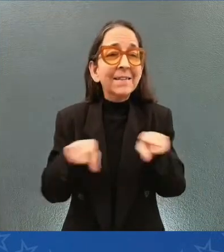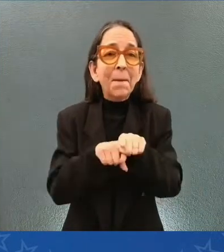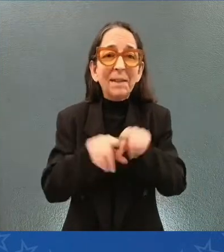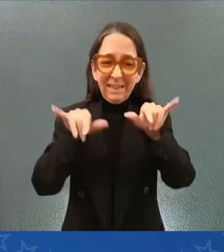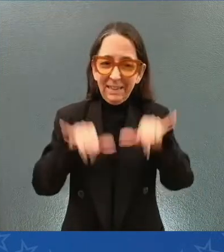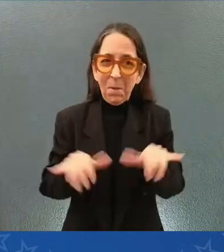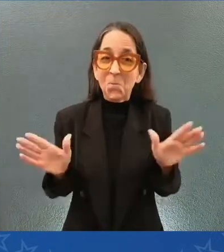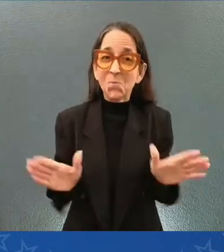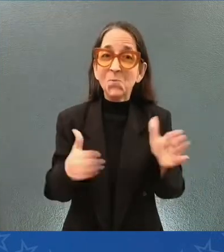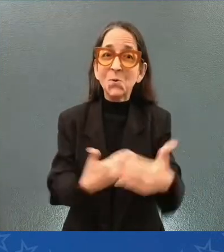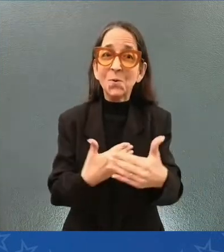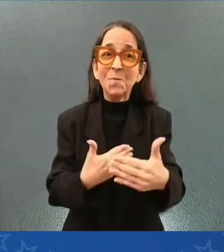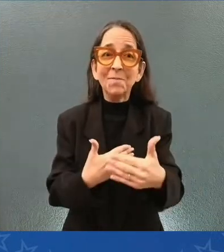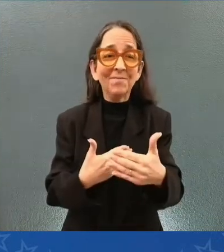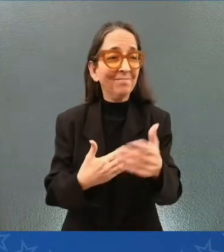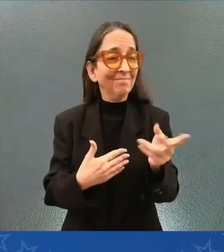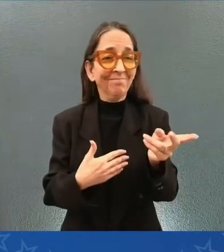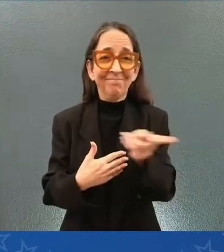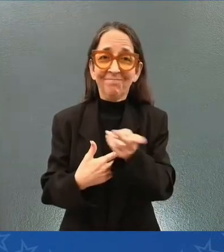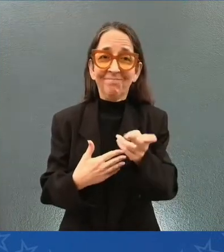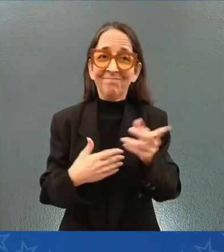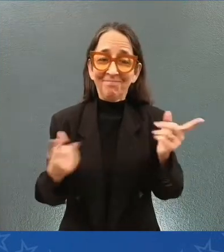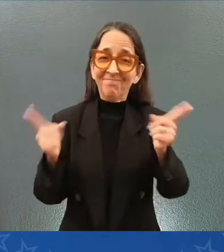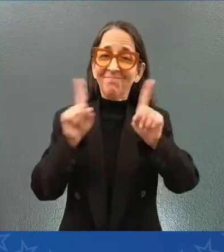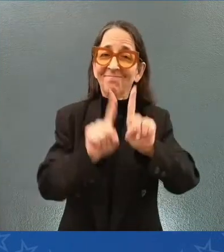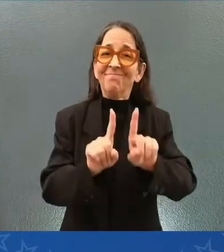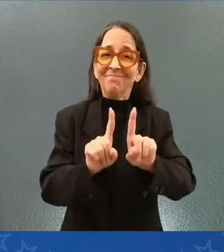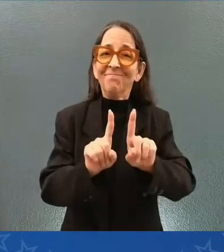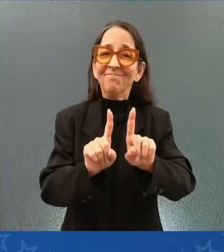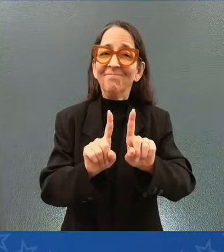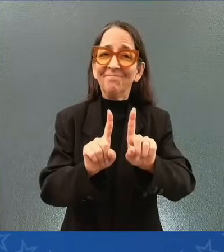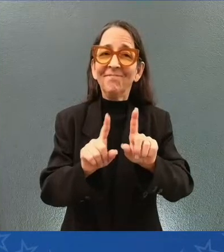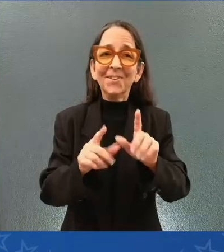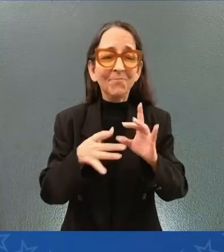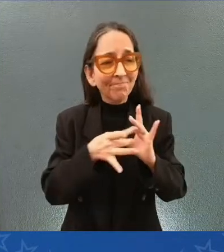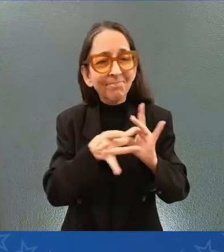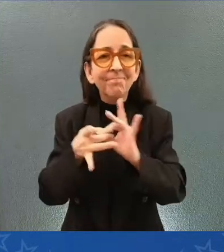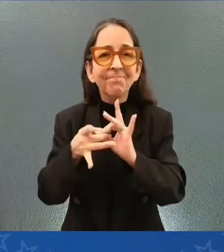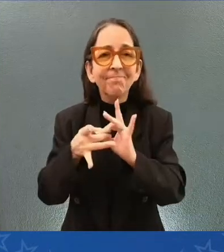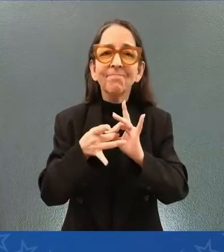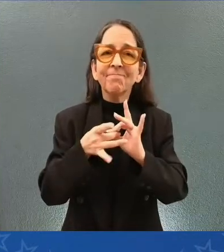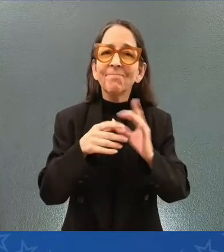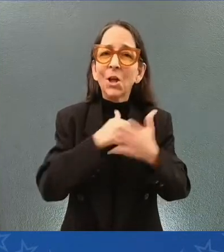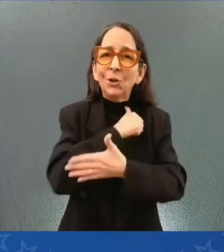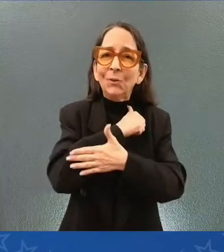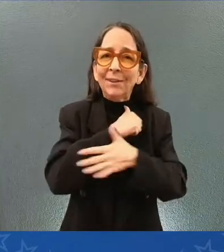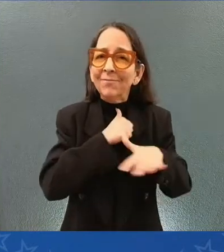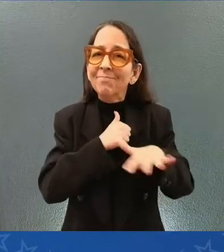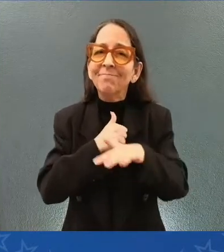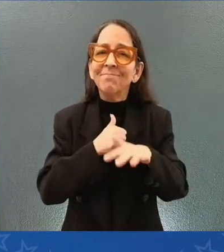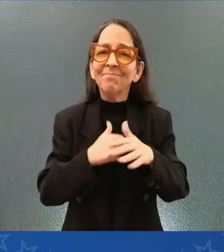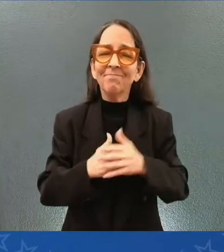I'm joined by incredible First Lady Jill, I'm joined by incredible Vice President Kamala Harris